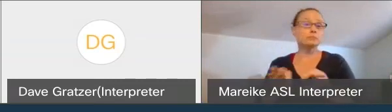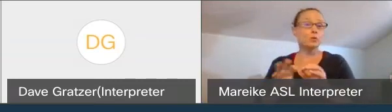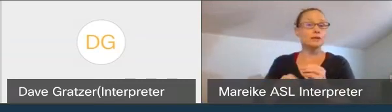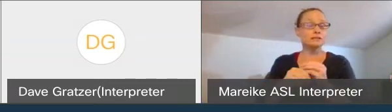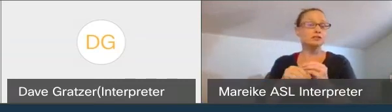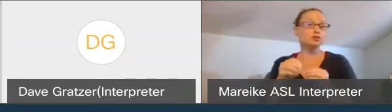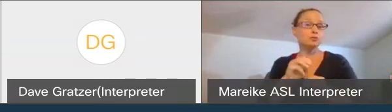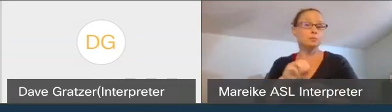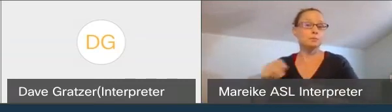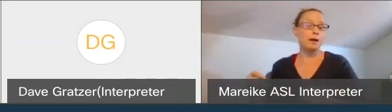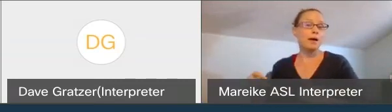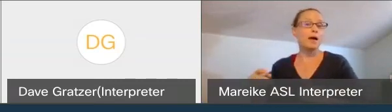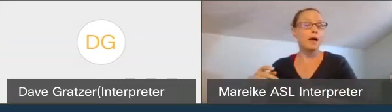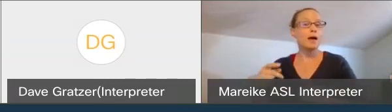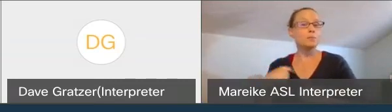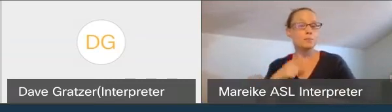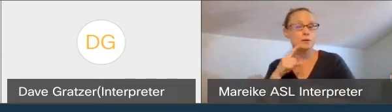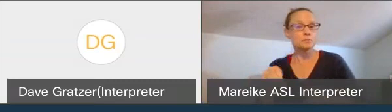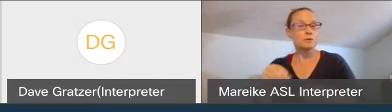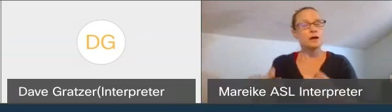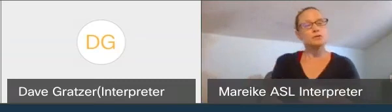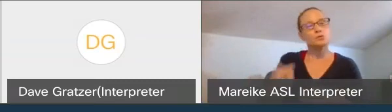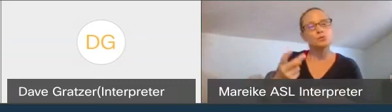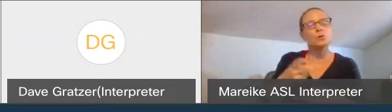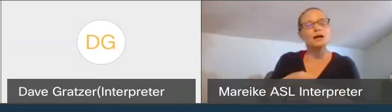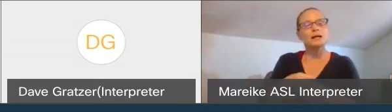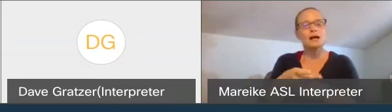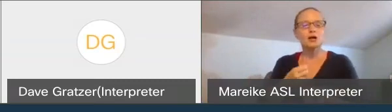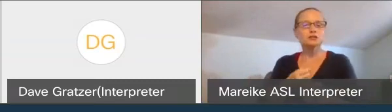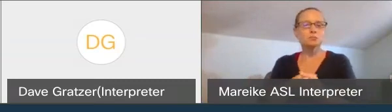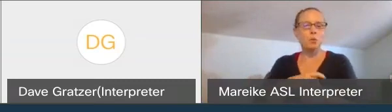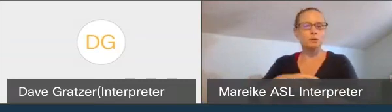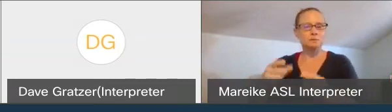The Rimrock Foundation provided two peer support specialists to assist our out--